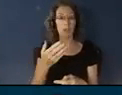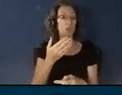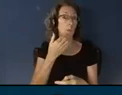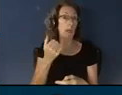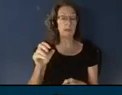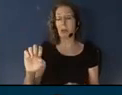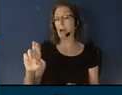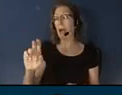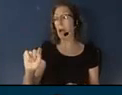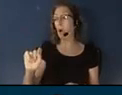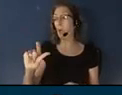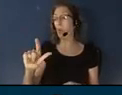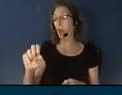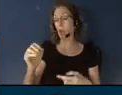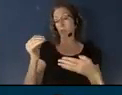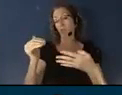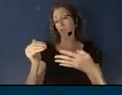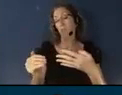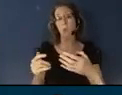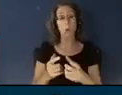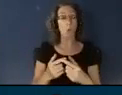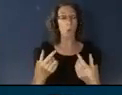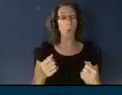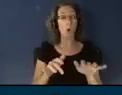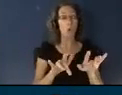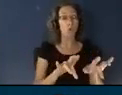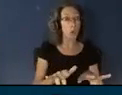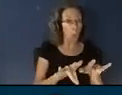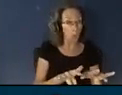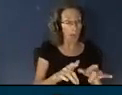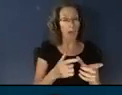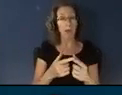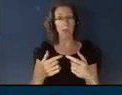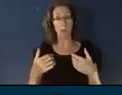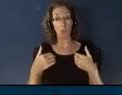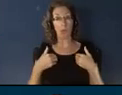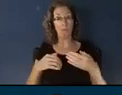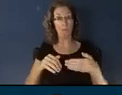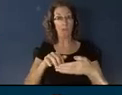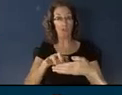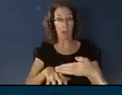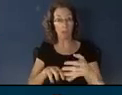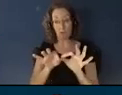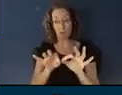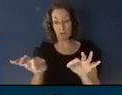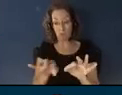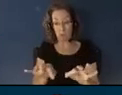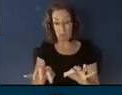or else actually do a recording and when you have the transcription downloaded just attach that onto